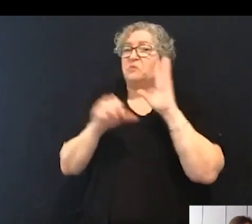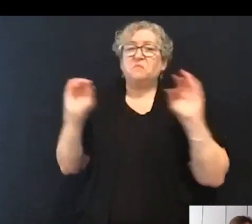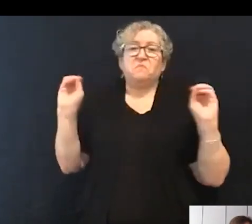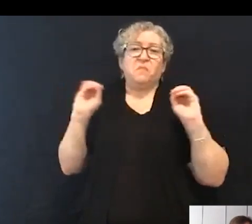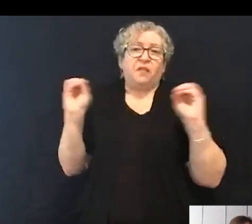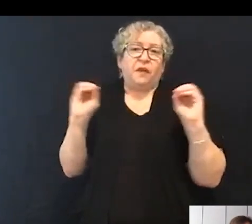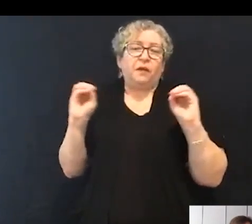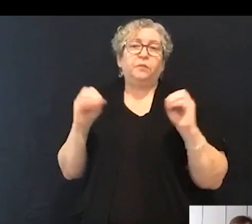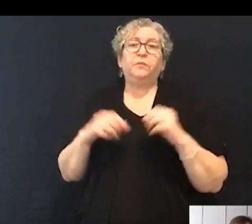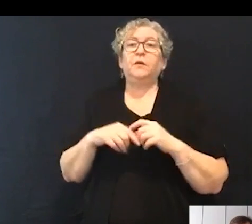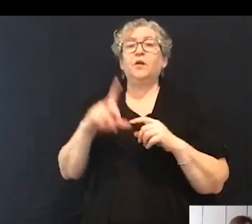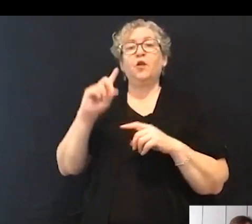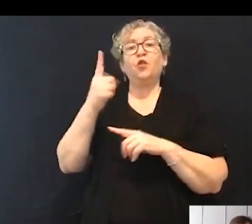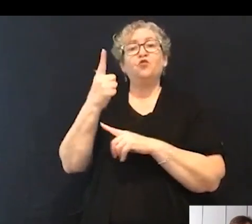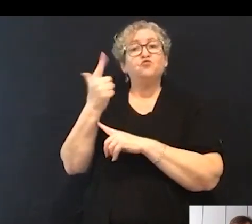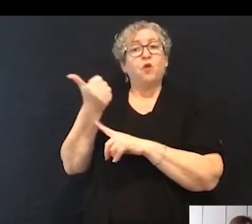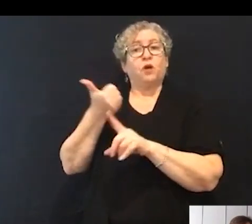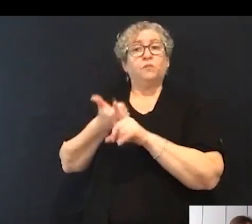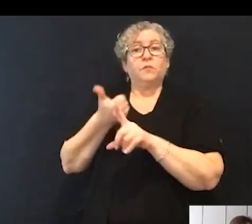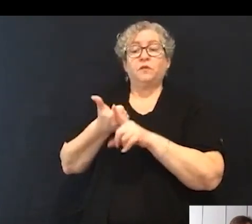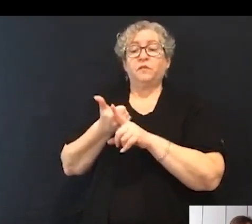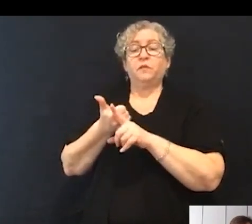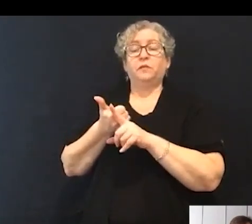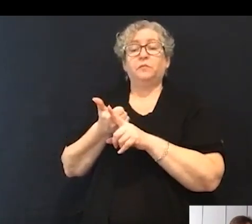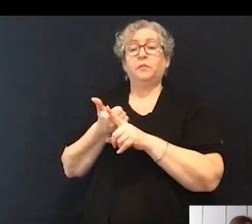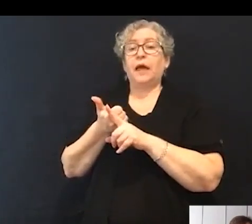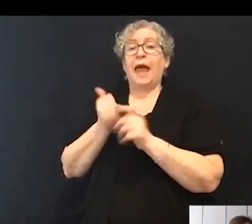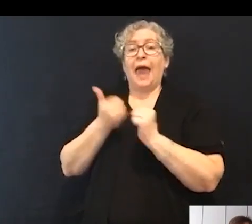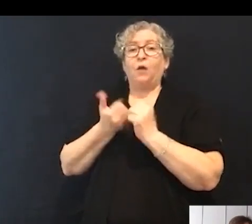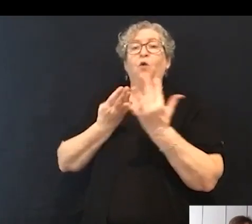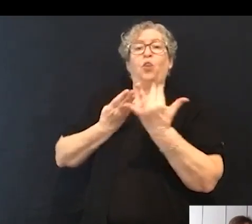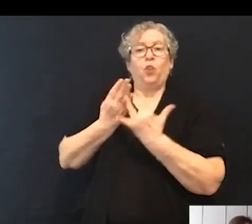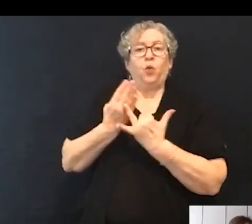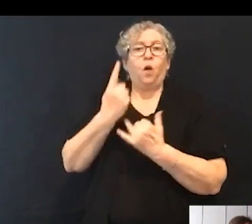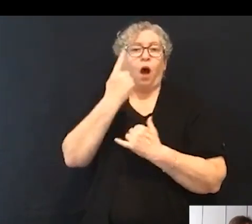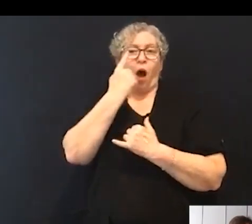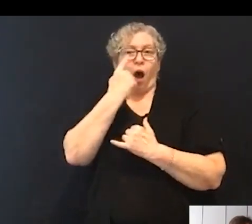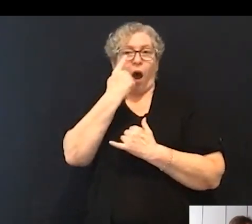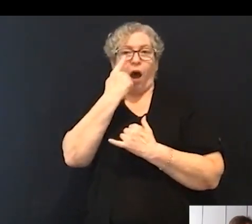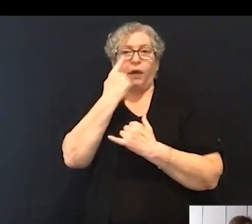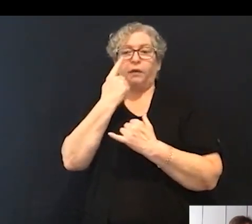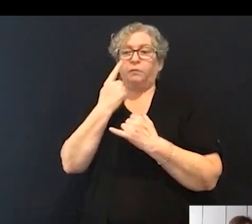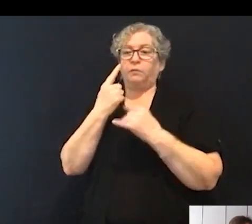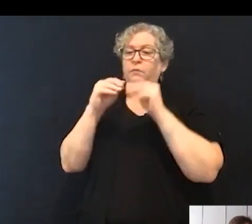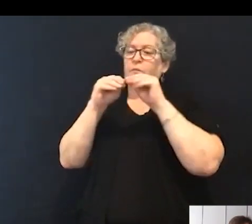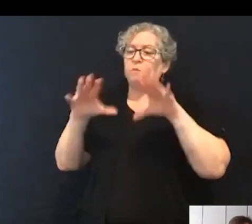the drug is distributed through the eye to essentially all tissues and therefore